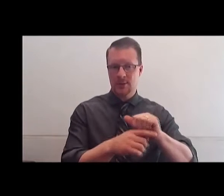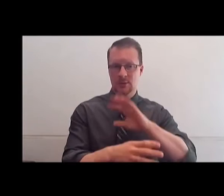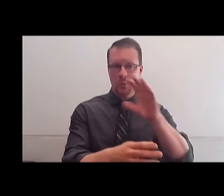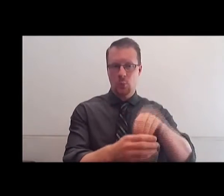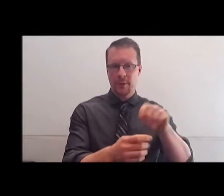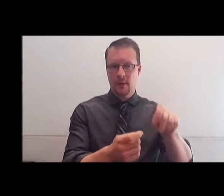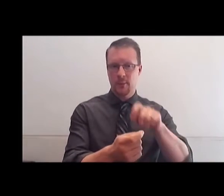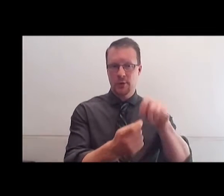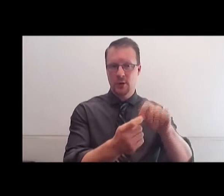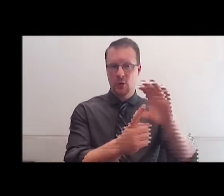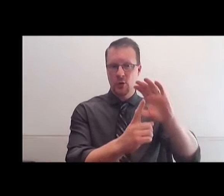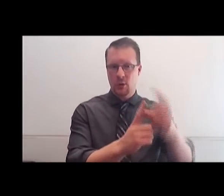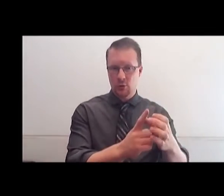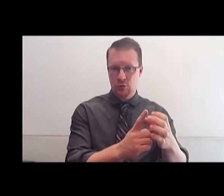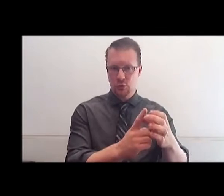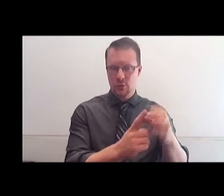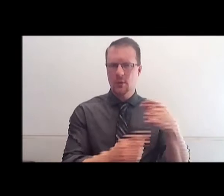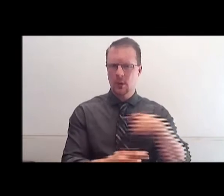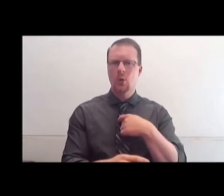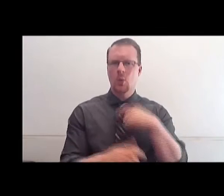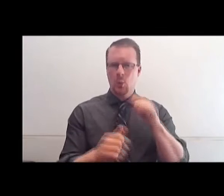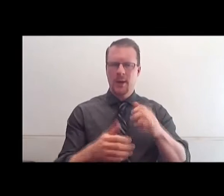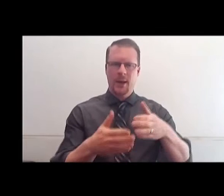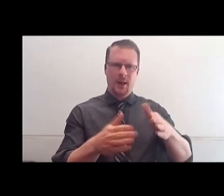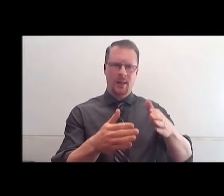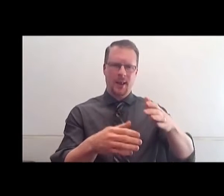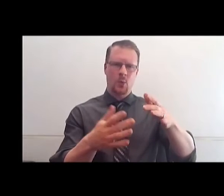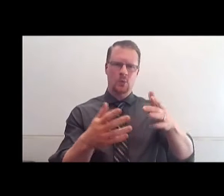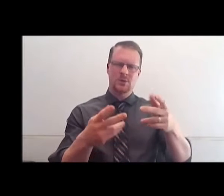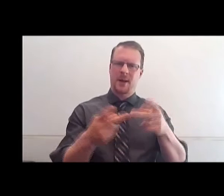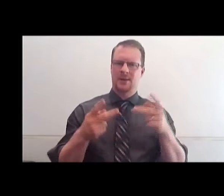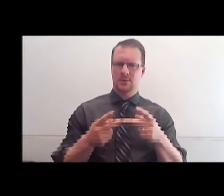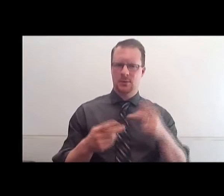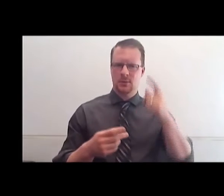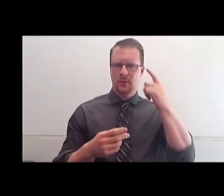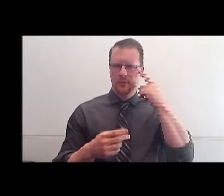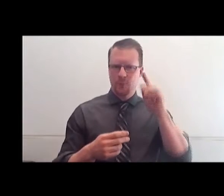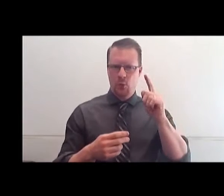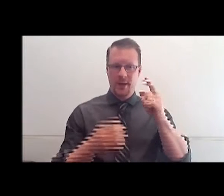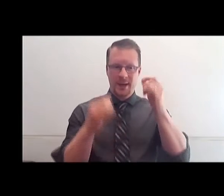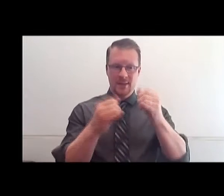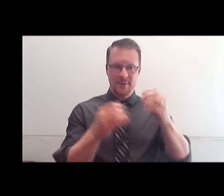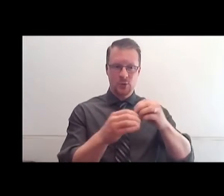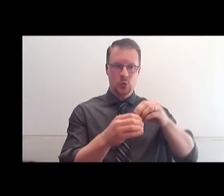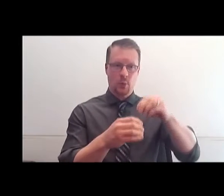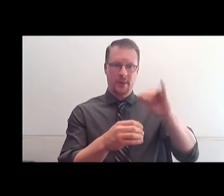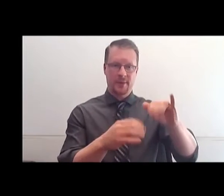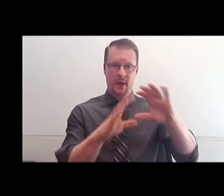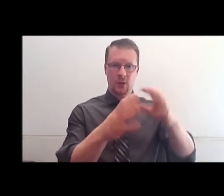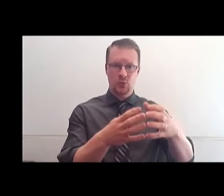beliefs or practices within a particular culture, then we can allow for space